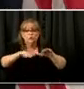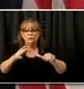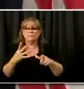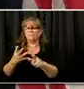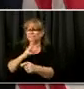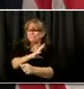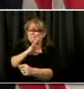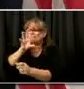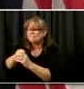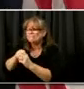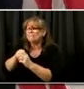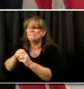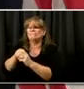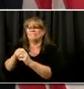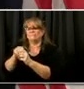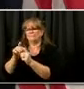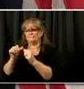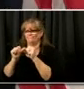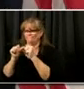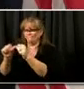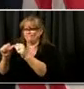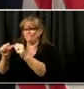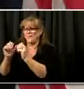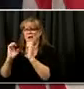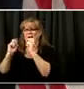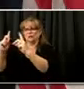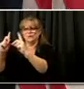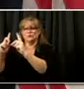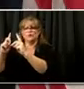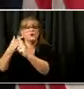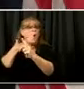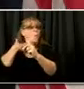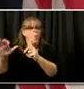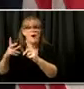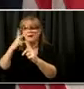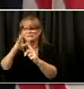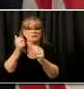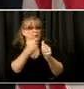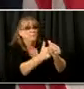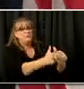of their education of course the state also needs to play a critical role in addressing